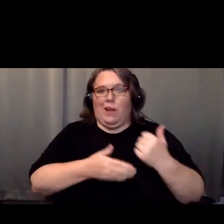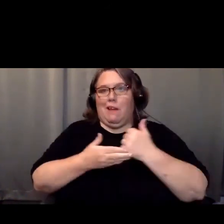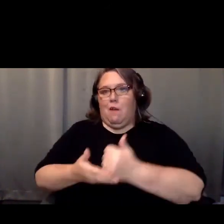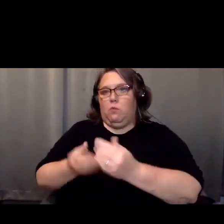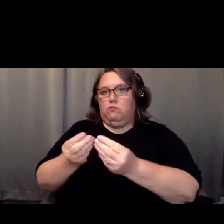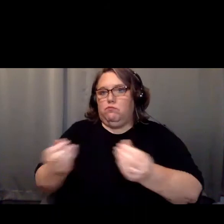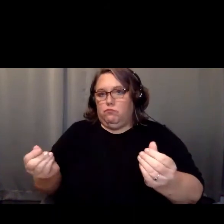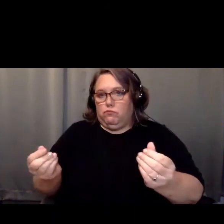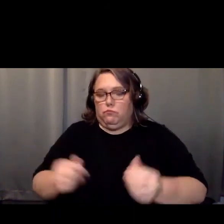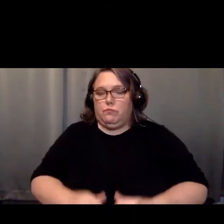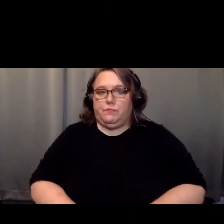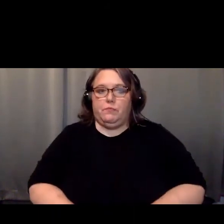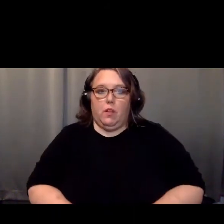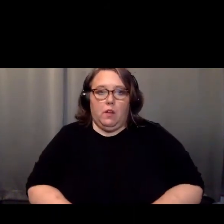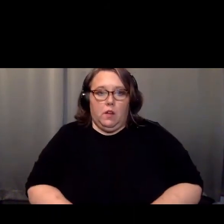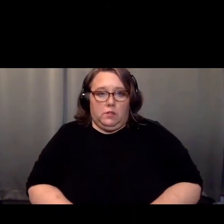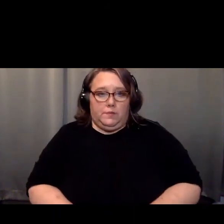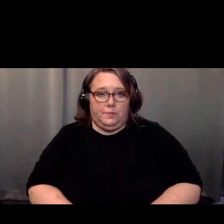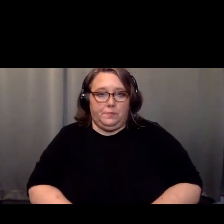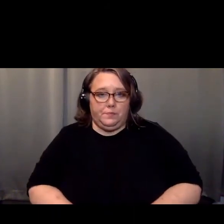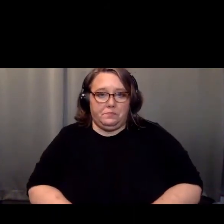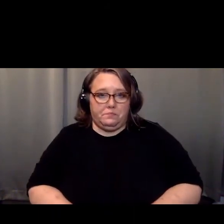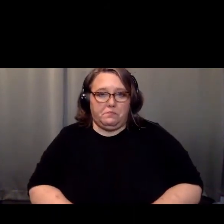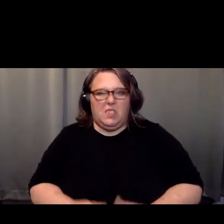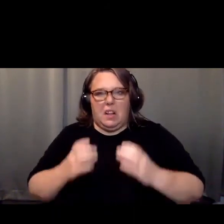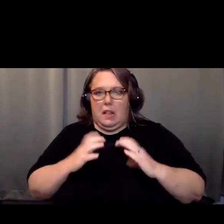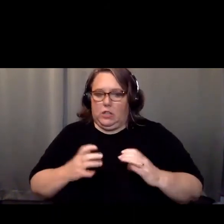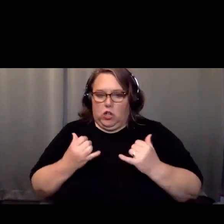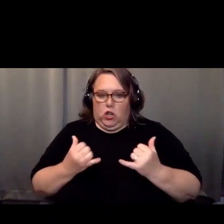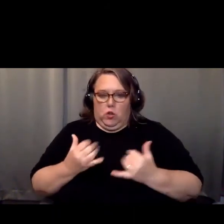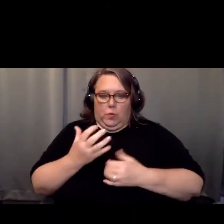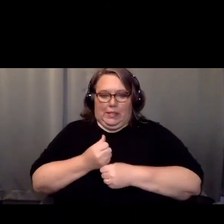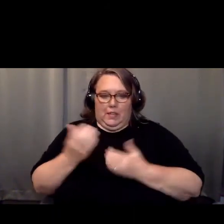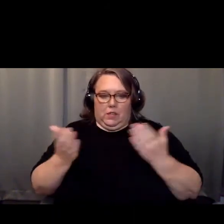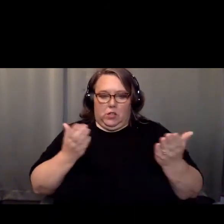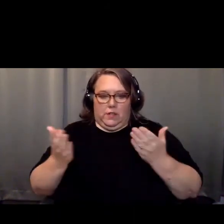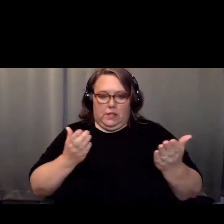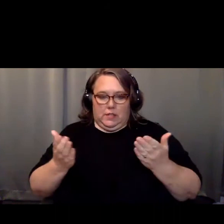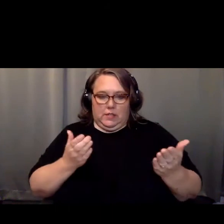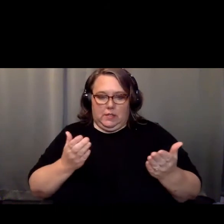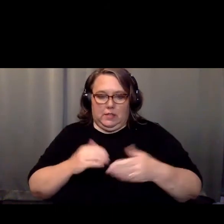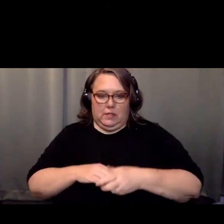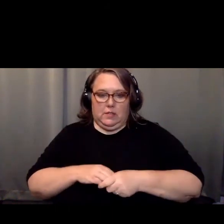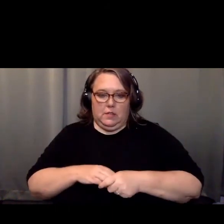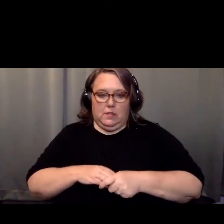the state of Texas, clients that are currently receiving services. We also assist clients in understanding